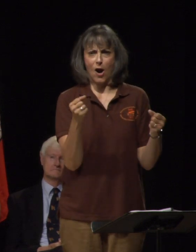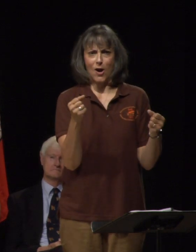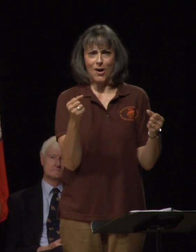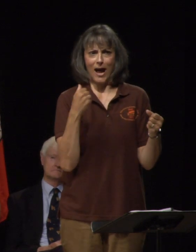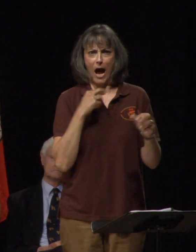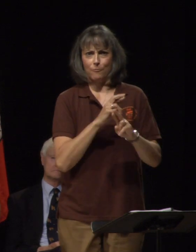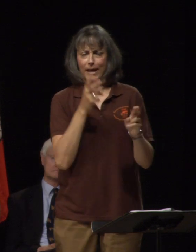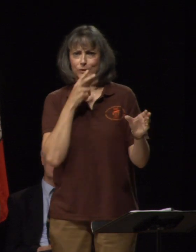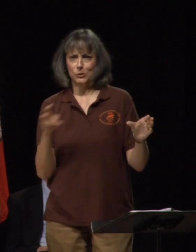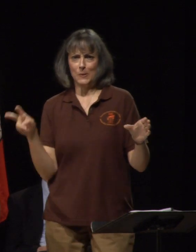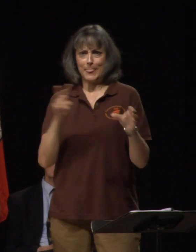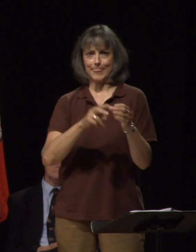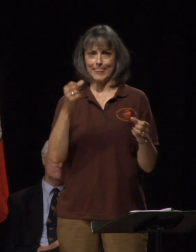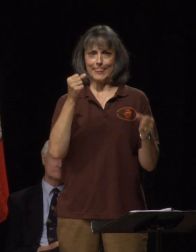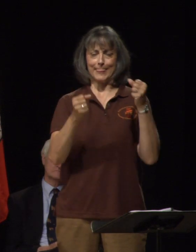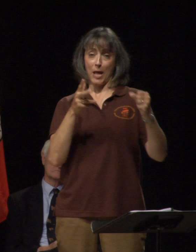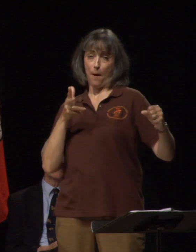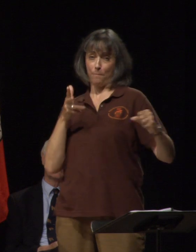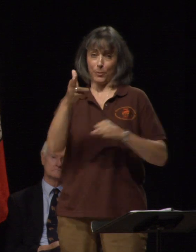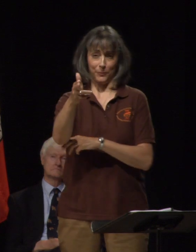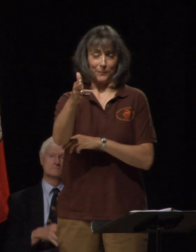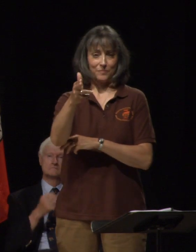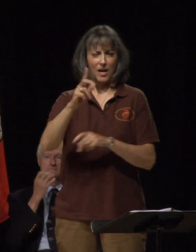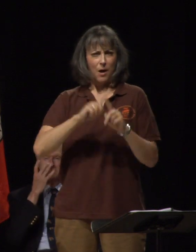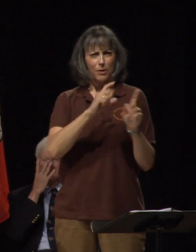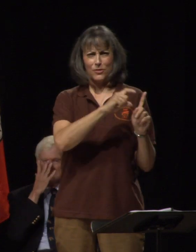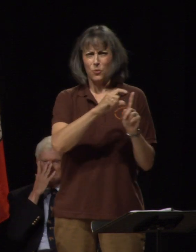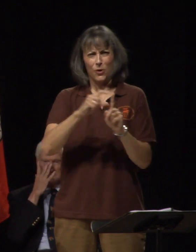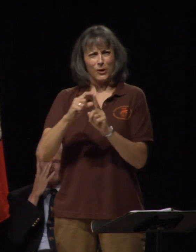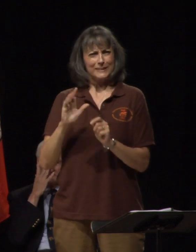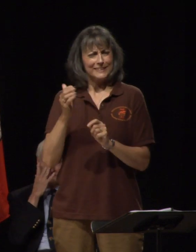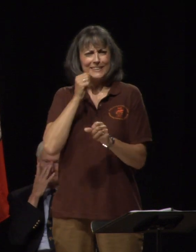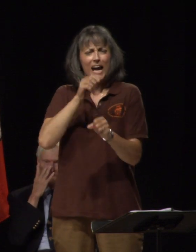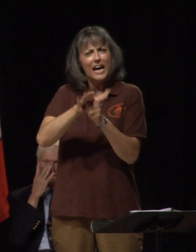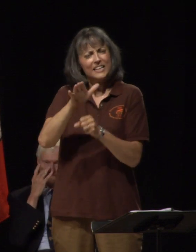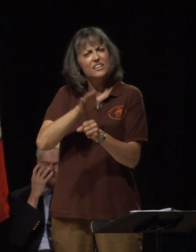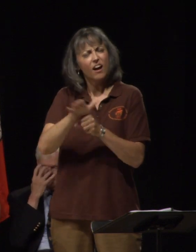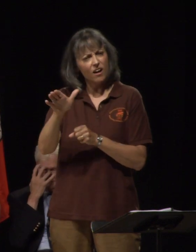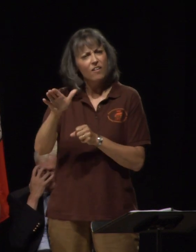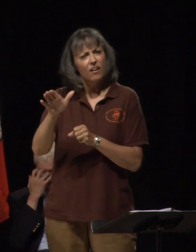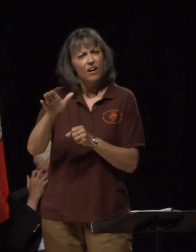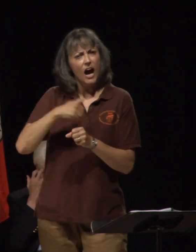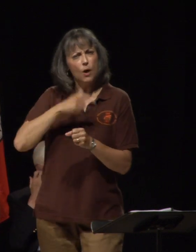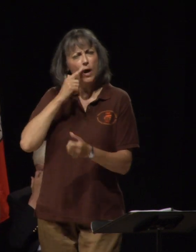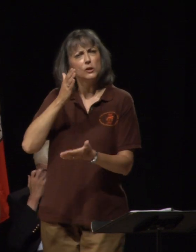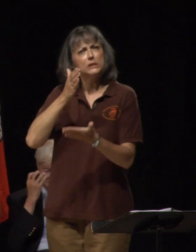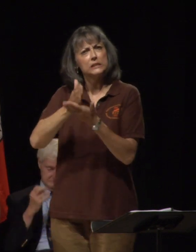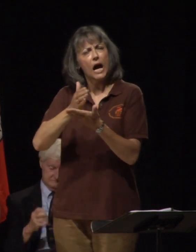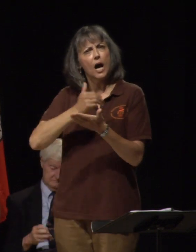JUSTICE TO THE WORK THAT'S BEEN DONE. SO I WANT TO PAUSE HERE AND MARVEL AT THE TREMENDOUS EFFORT